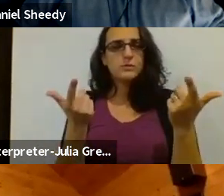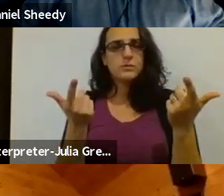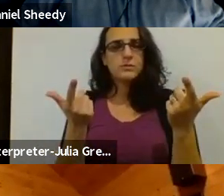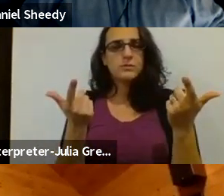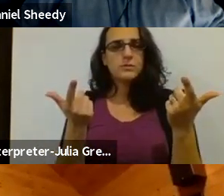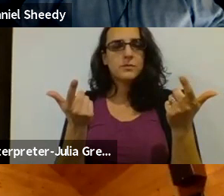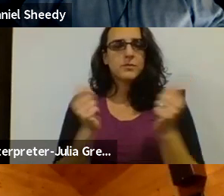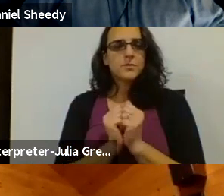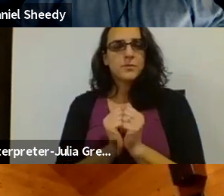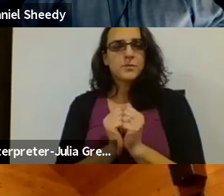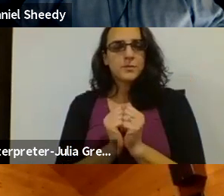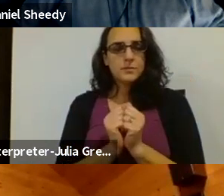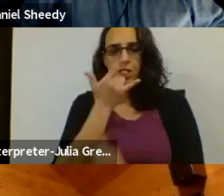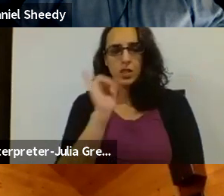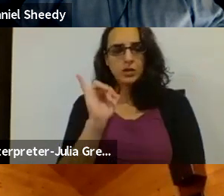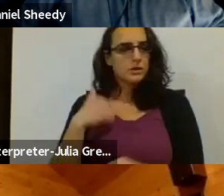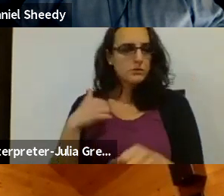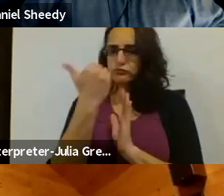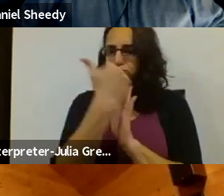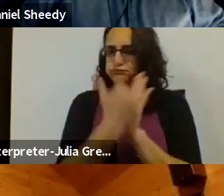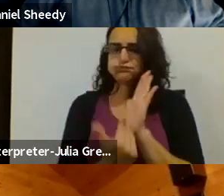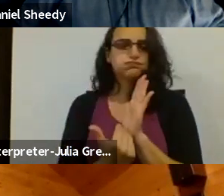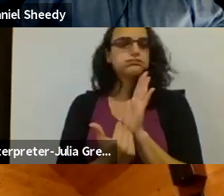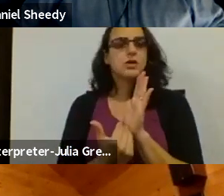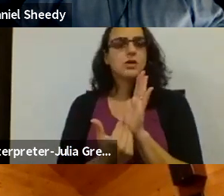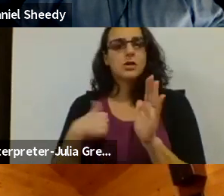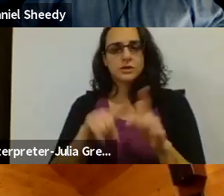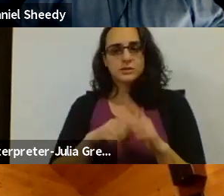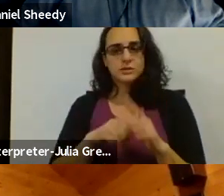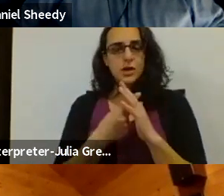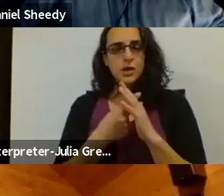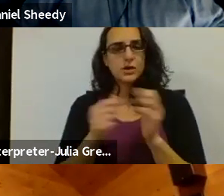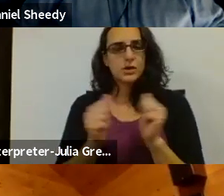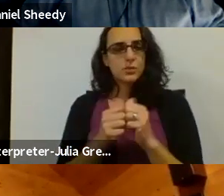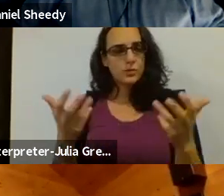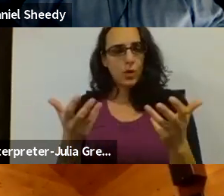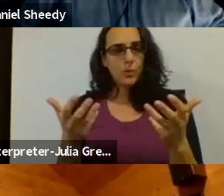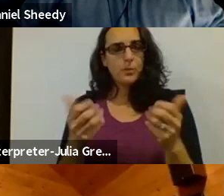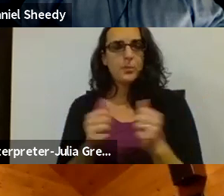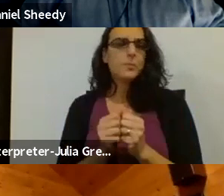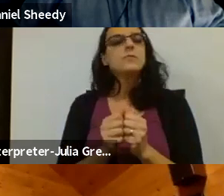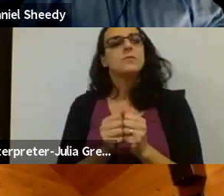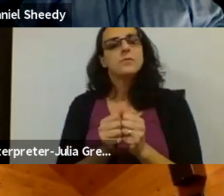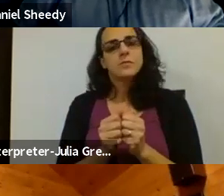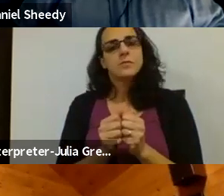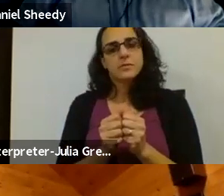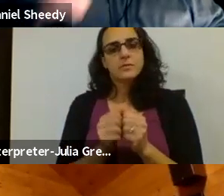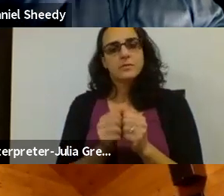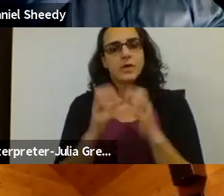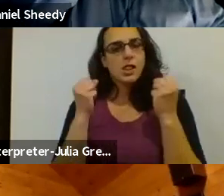Carolyn Gallagher: Looks like we have a full list and we're, we're starting off with Carolyn Gallagher: A lot of approval of minute so